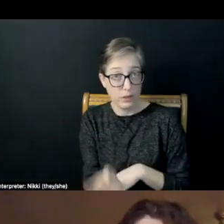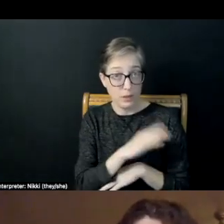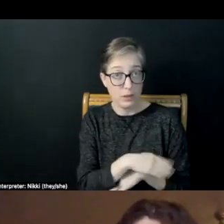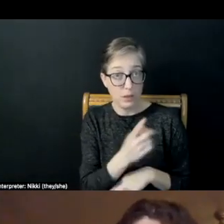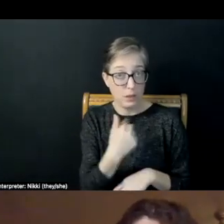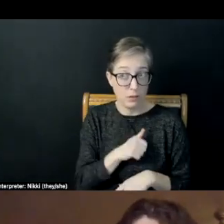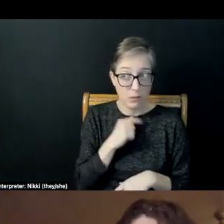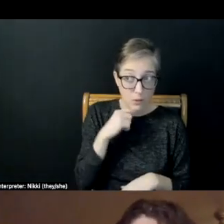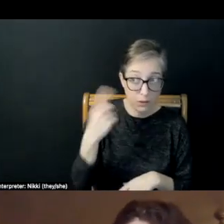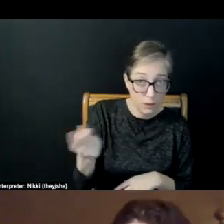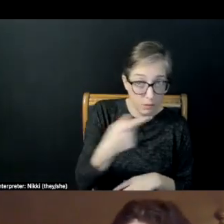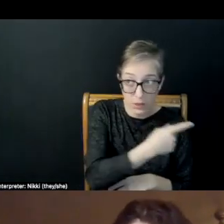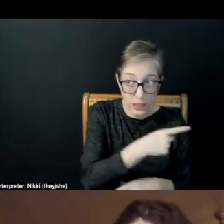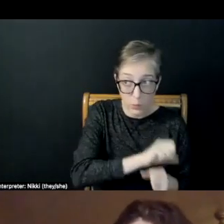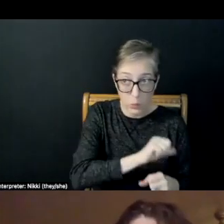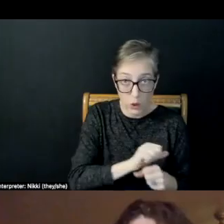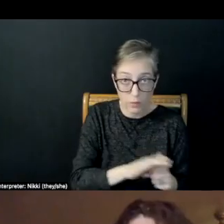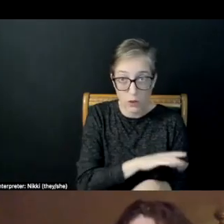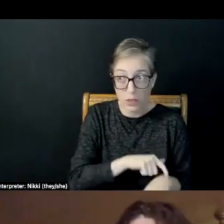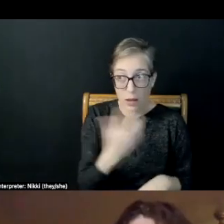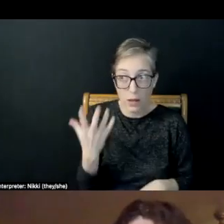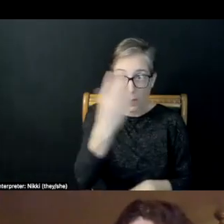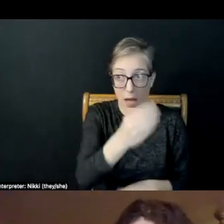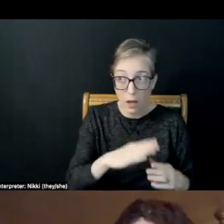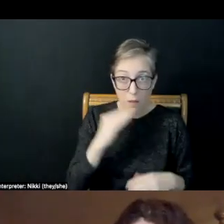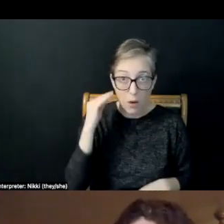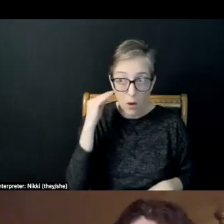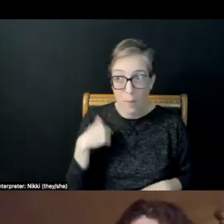worked full-time and I was the one home with our older child.